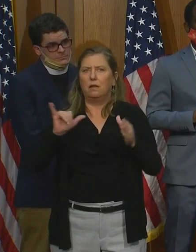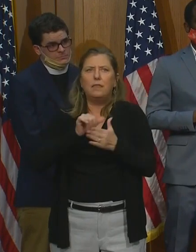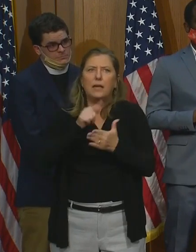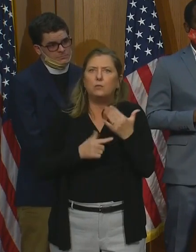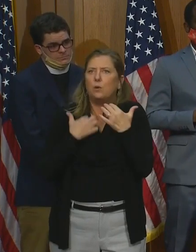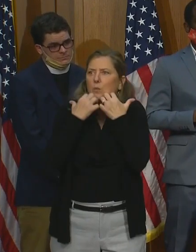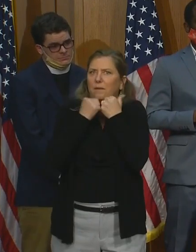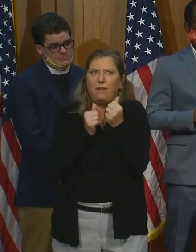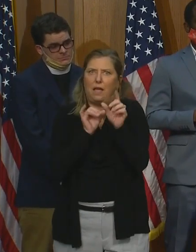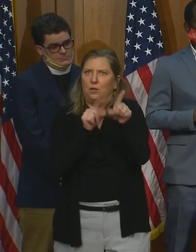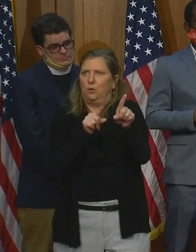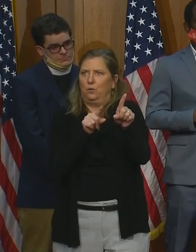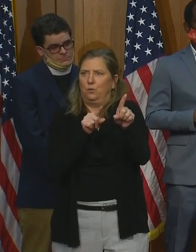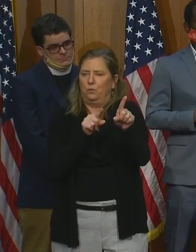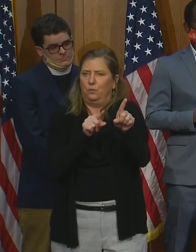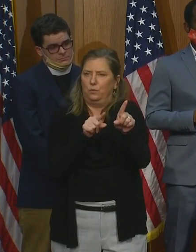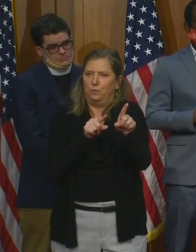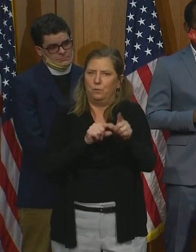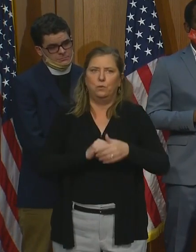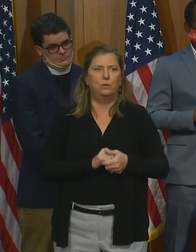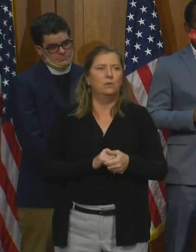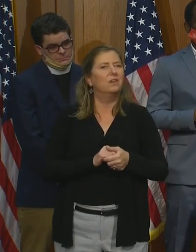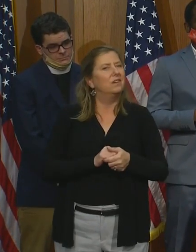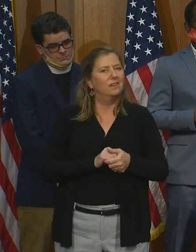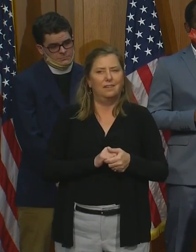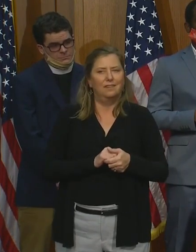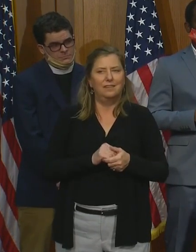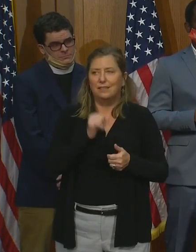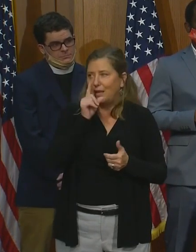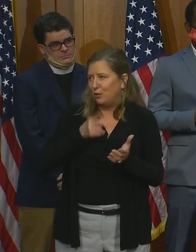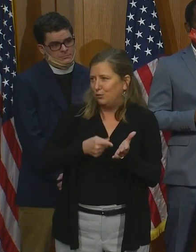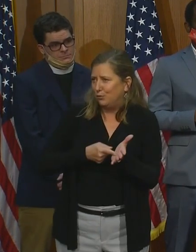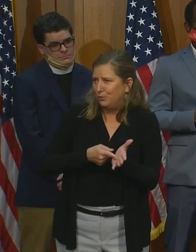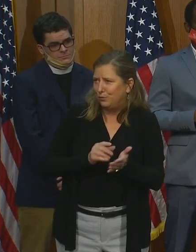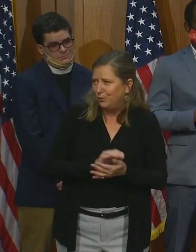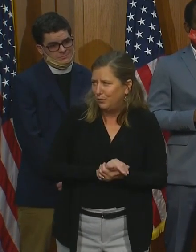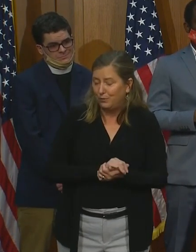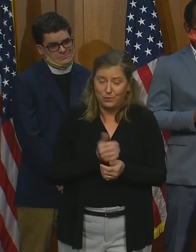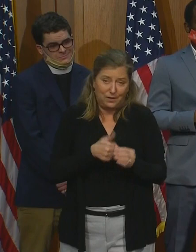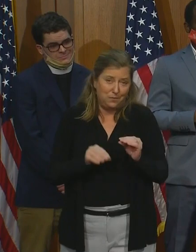SENDS A CLEAR MESSAGE. THIS IS